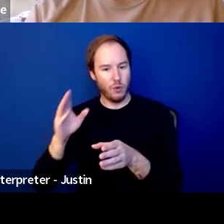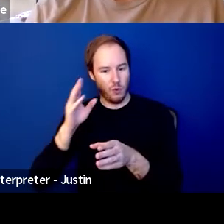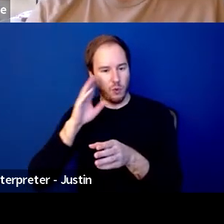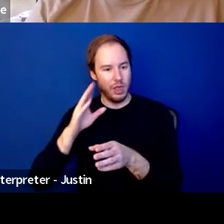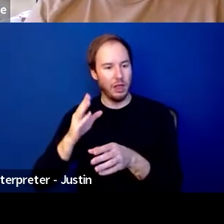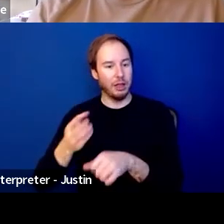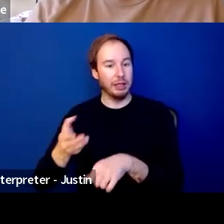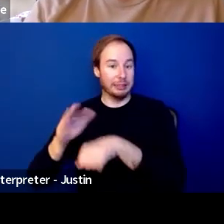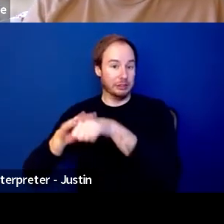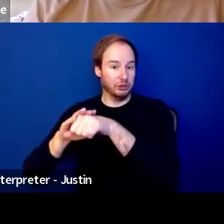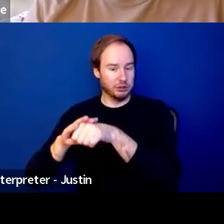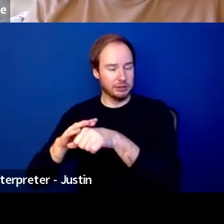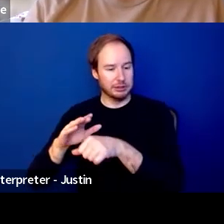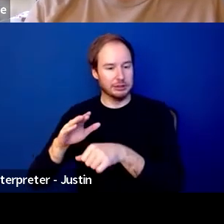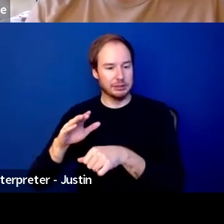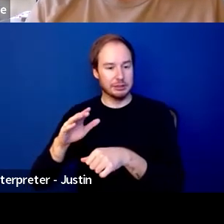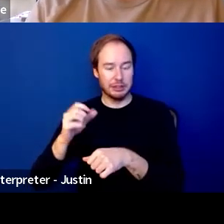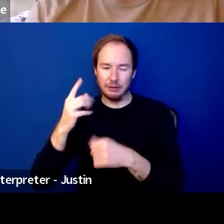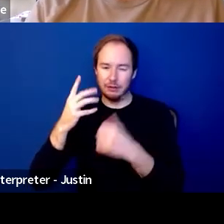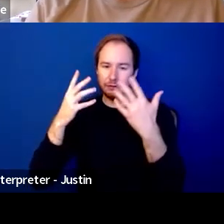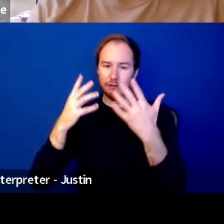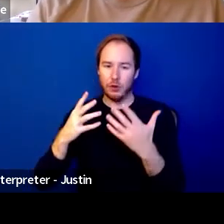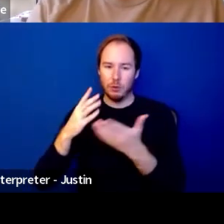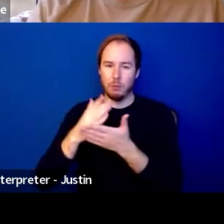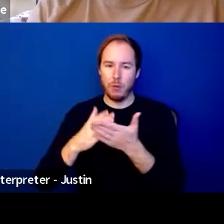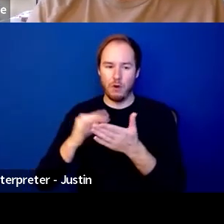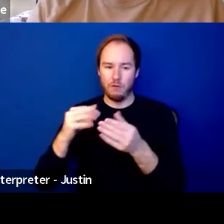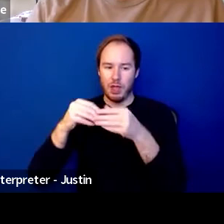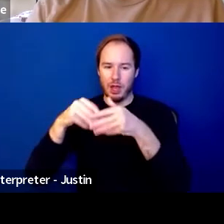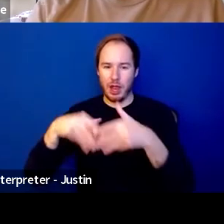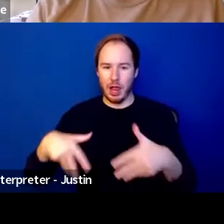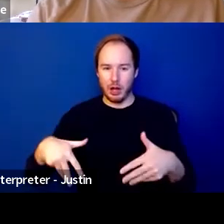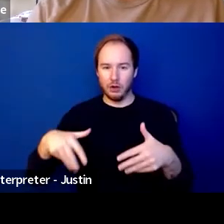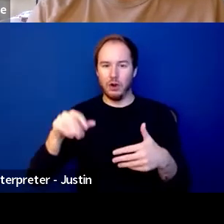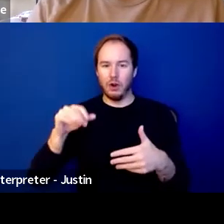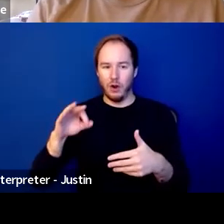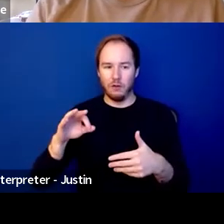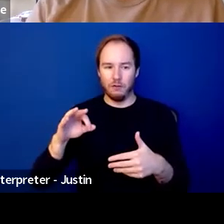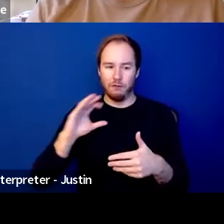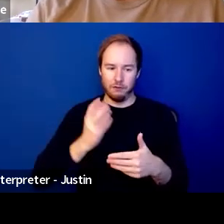which, like I said, is an unfortunate component of the hierarchical nature of our healthcare system.